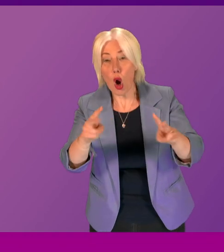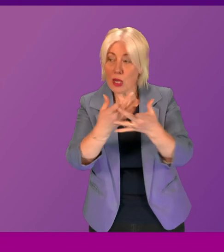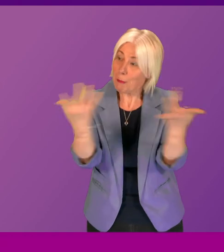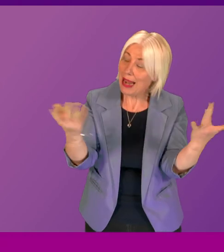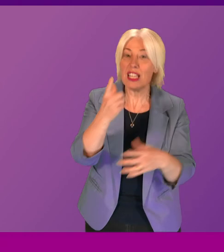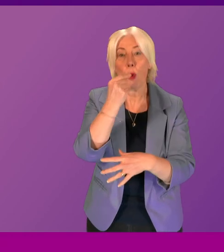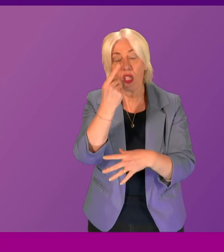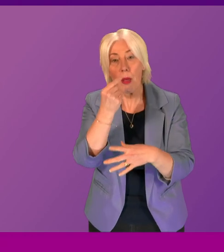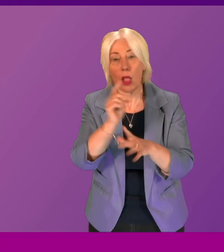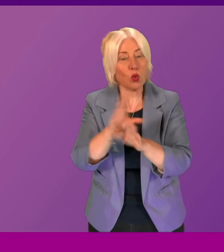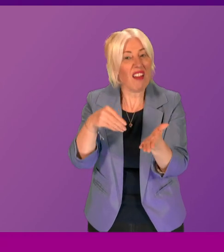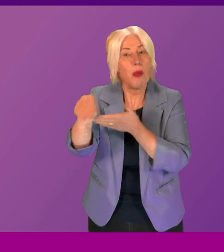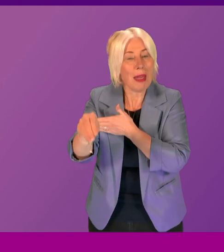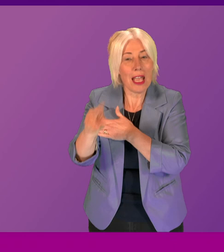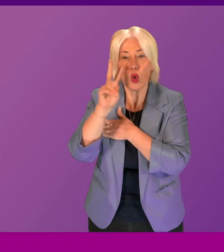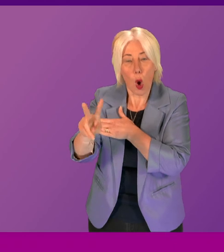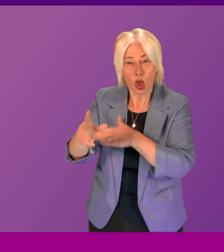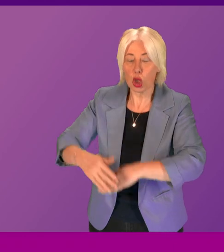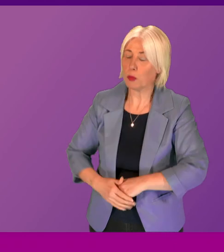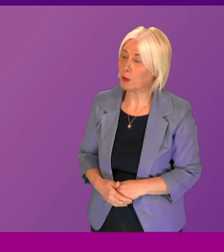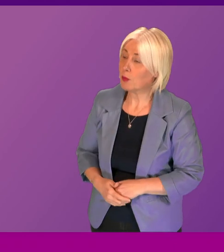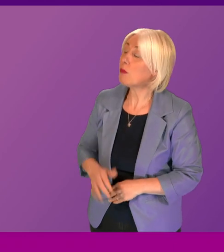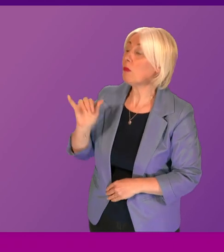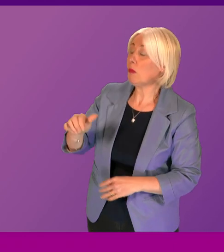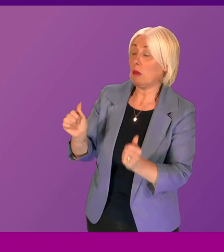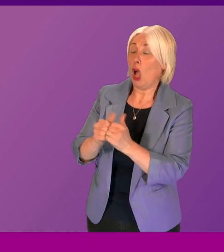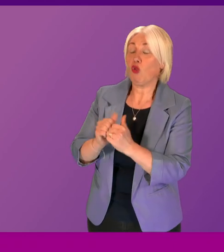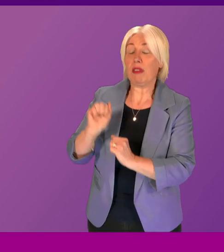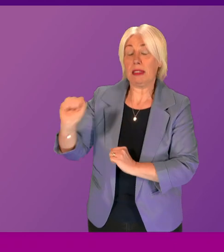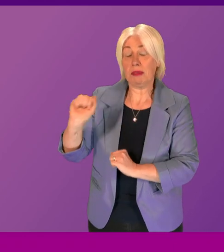I agree with Fulton MacGregor.